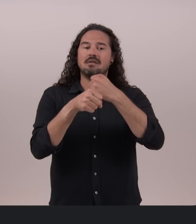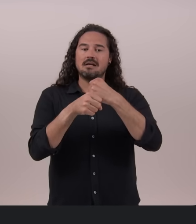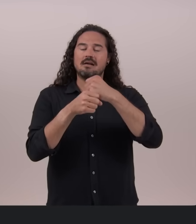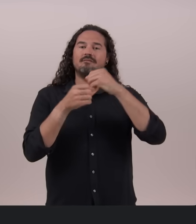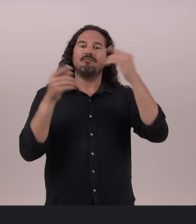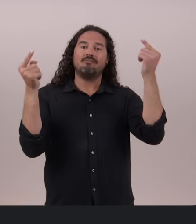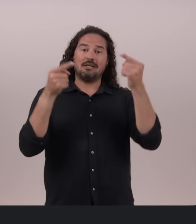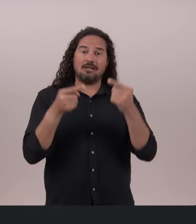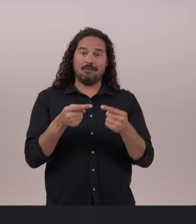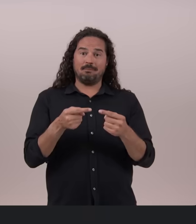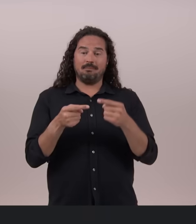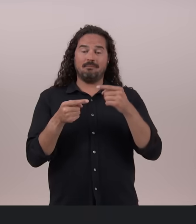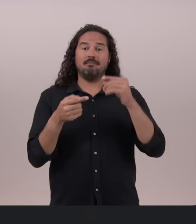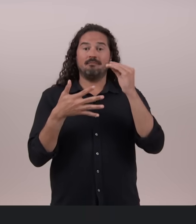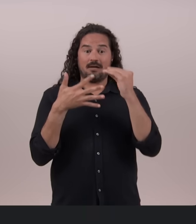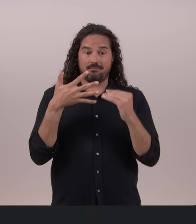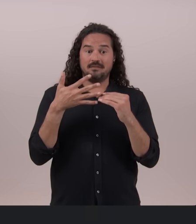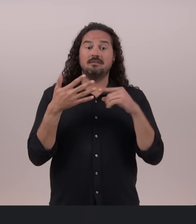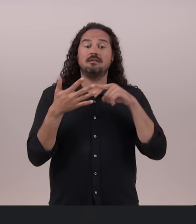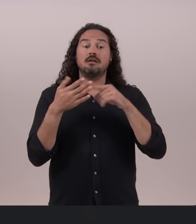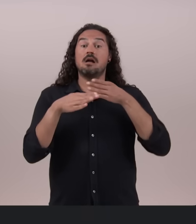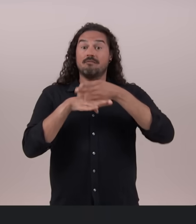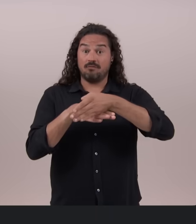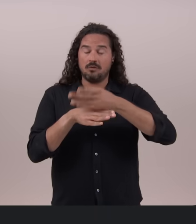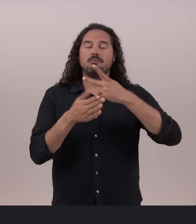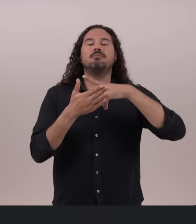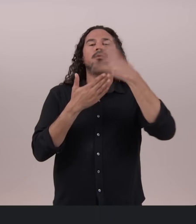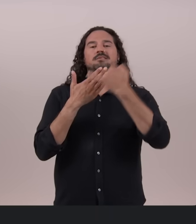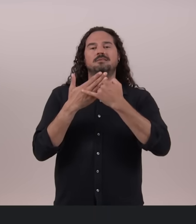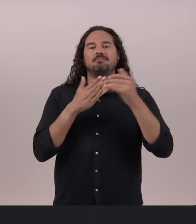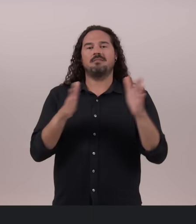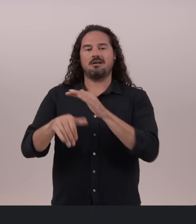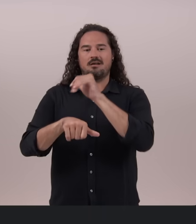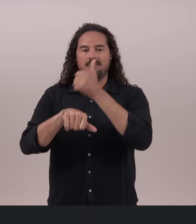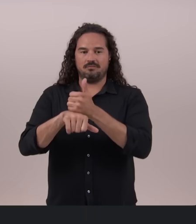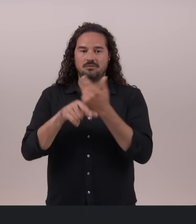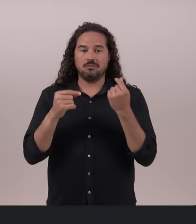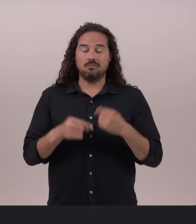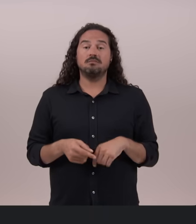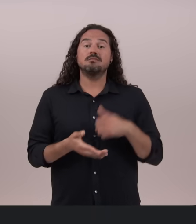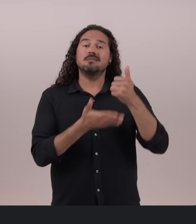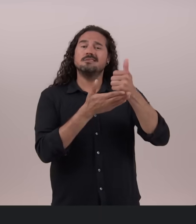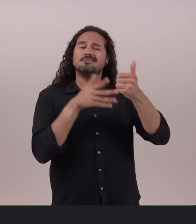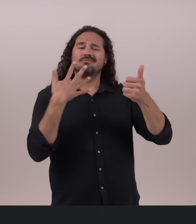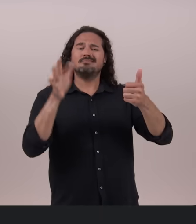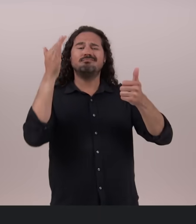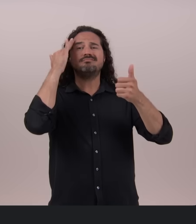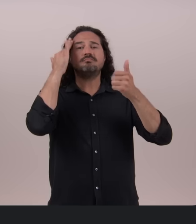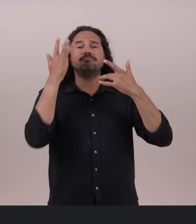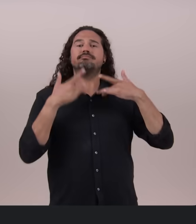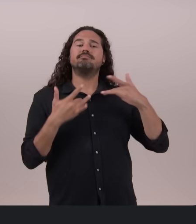afterwards, the project plan. Since the agent knows the typical iOS and Android